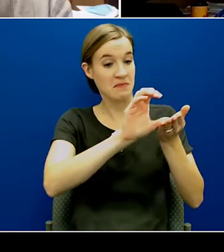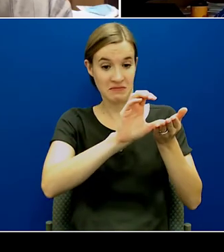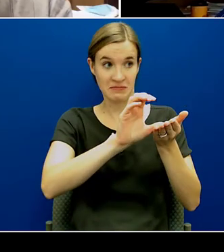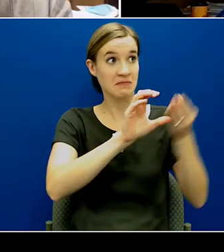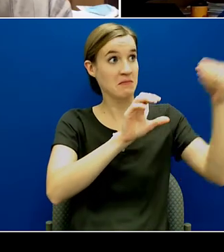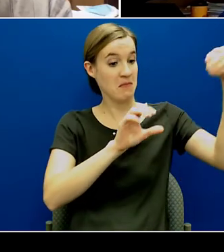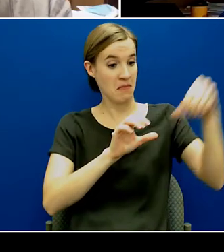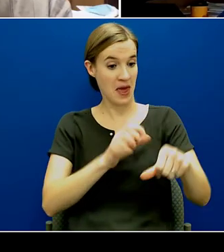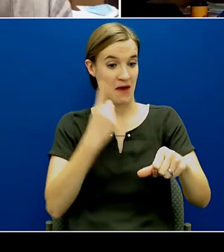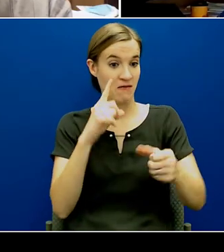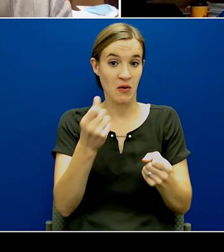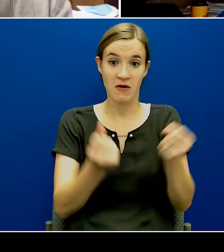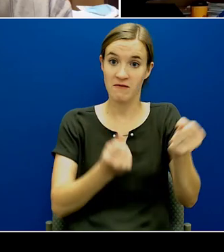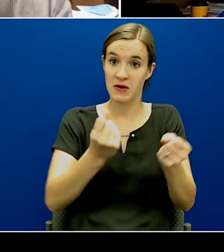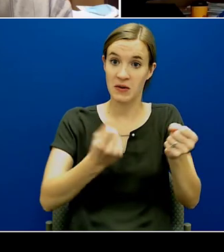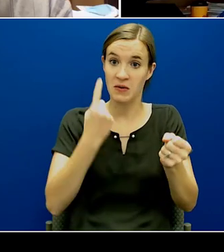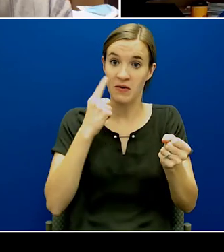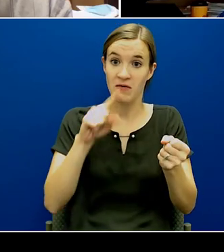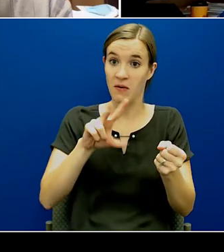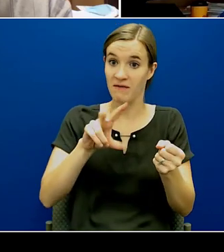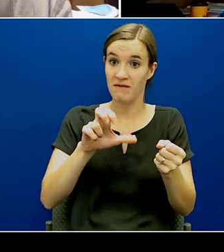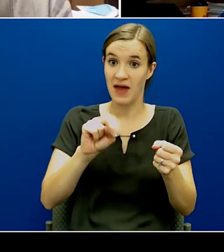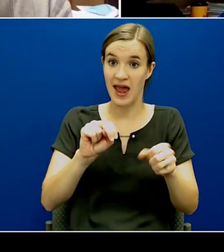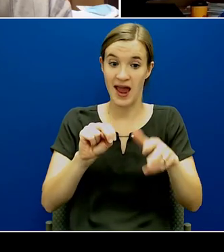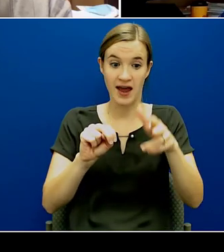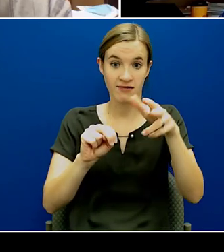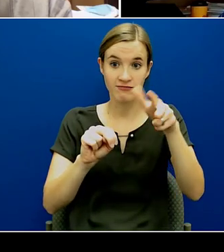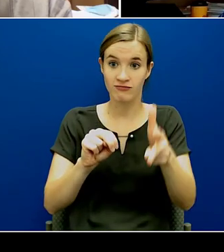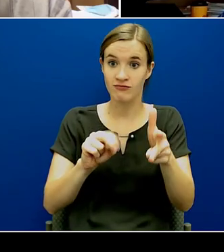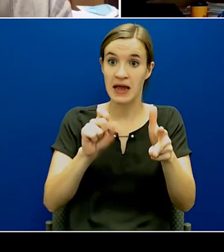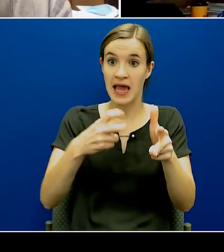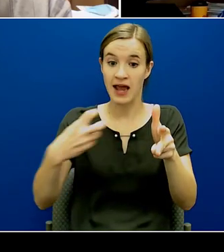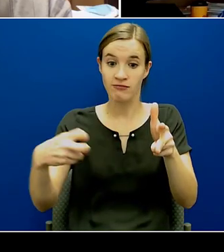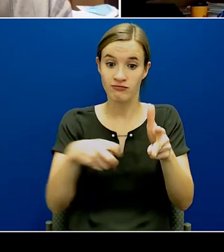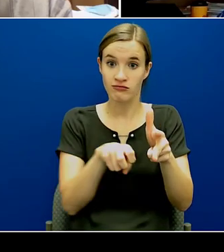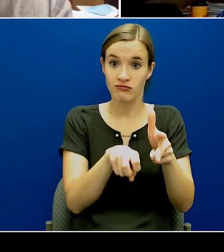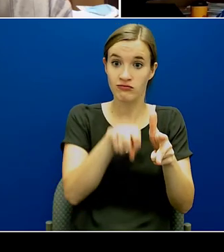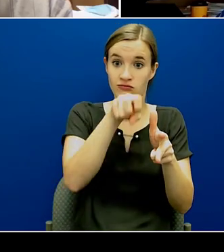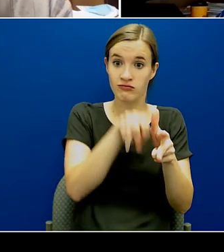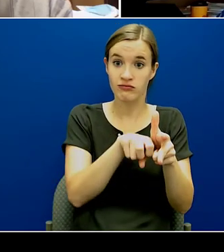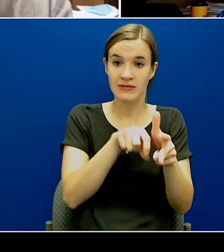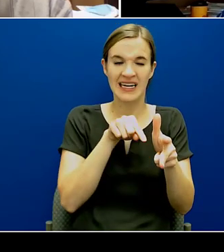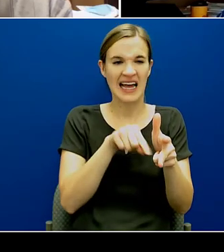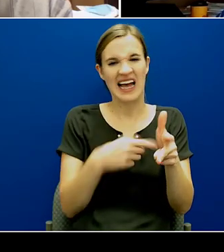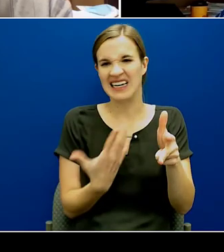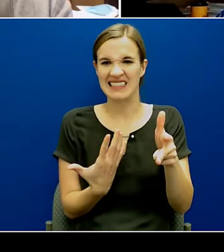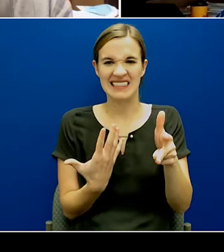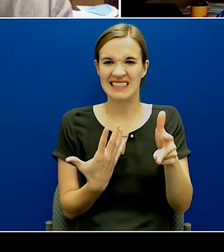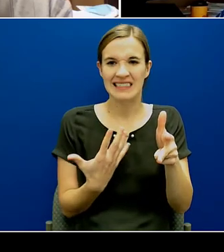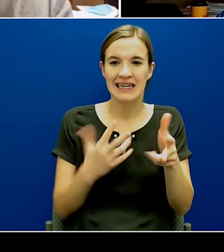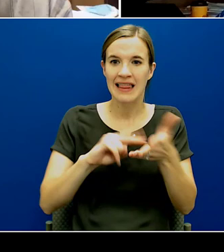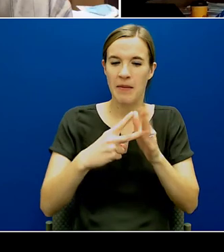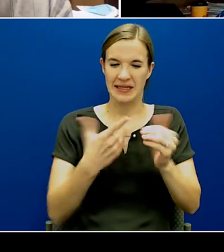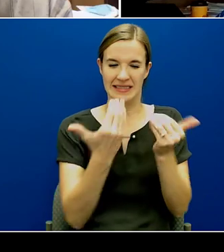to, to make those rides as accessible. And, but we work a lot with Trans IV, to make, to